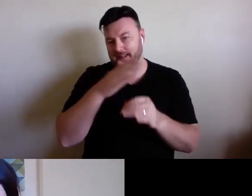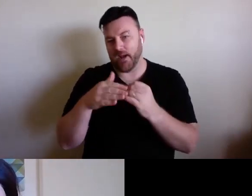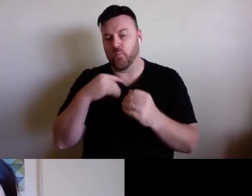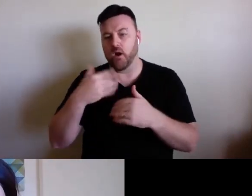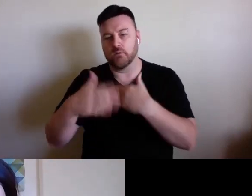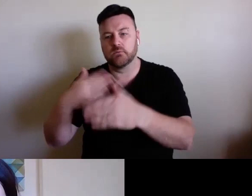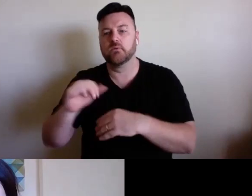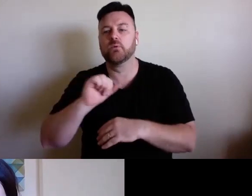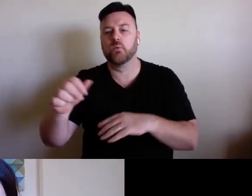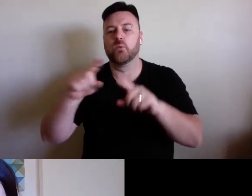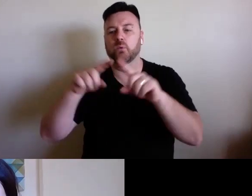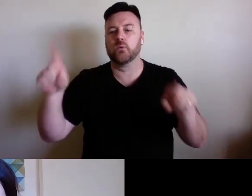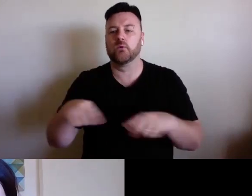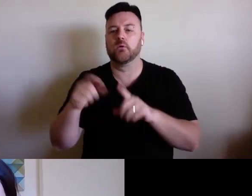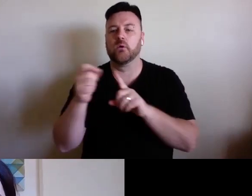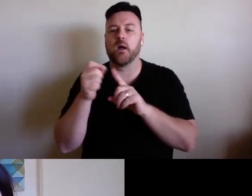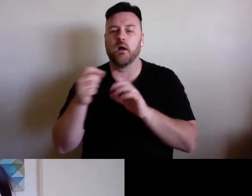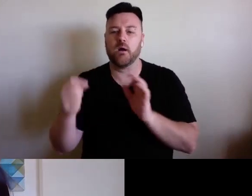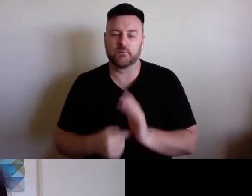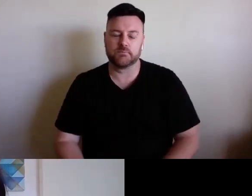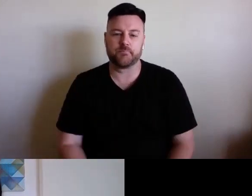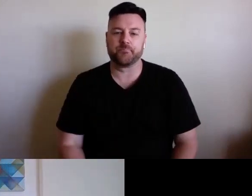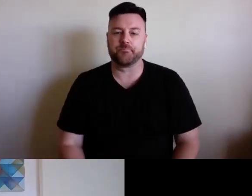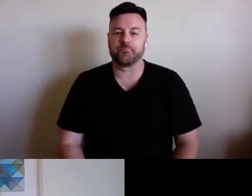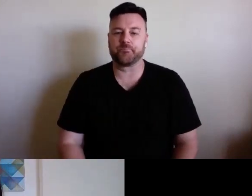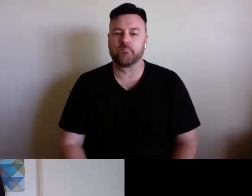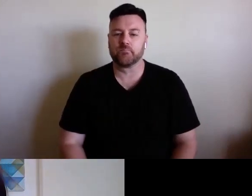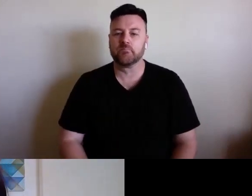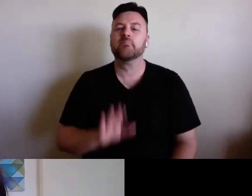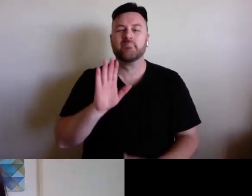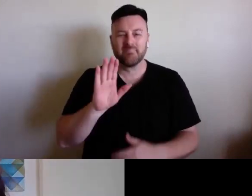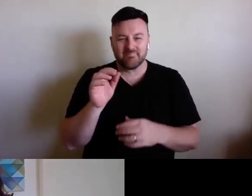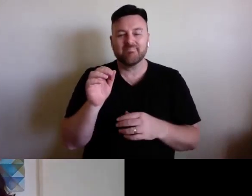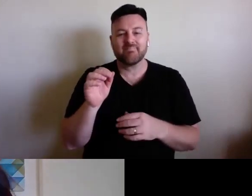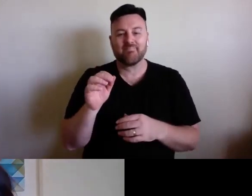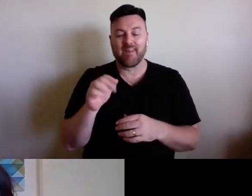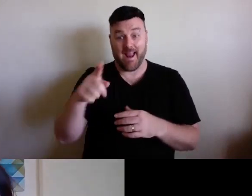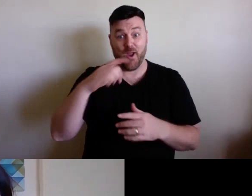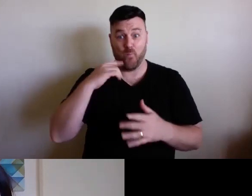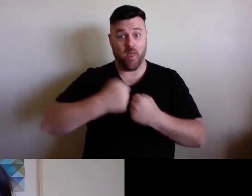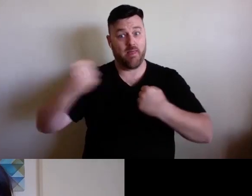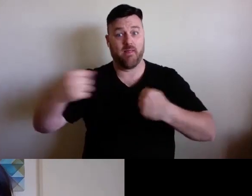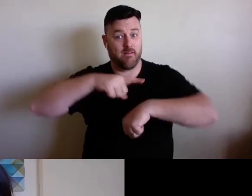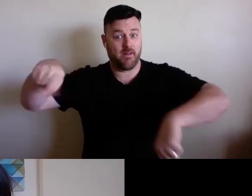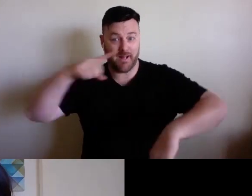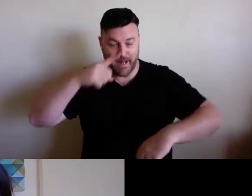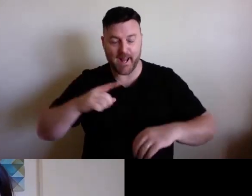stop to it at any point. >> We are running out of time, but if we do one more question and get through those last slides, that would be